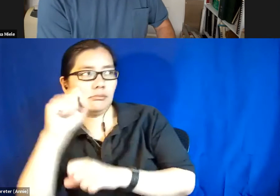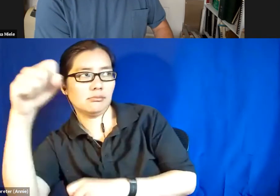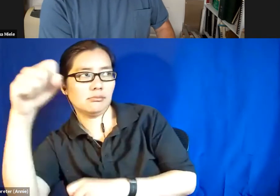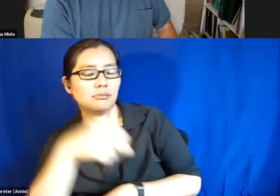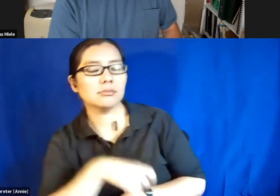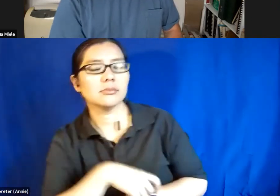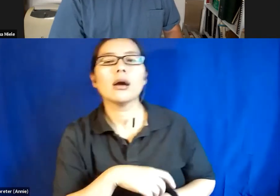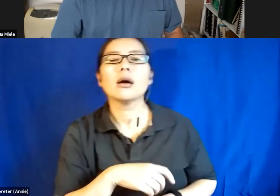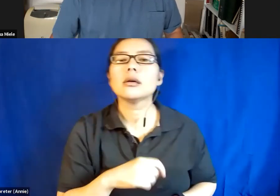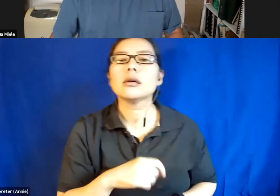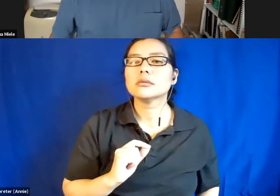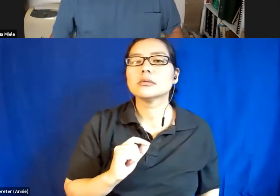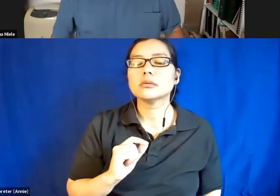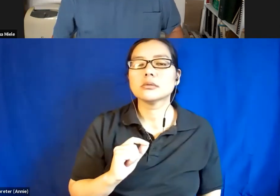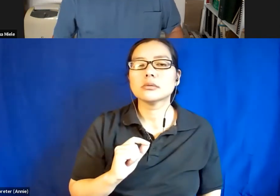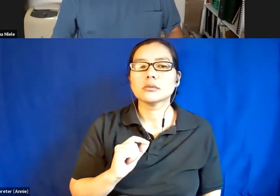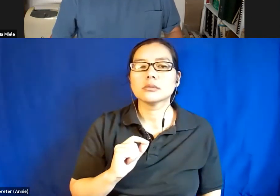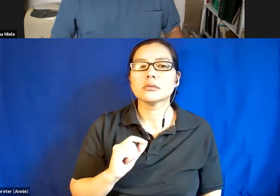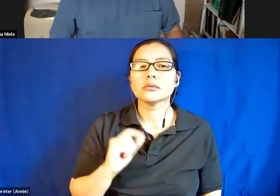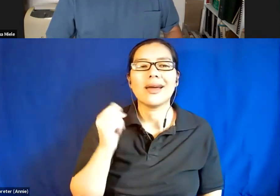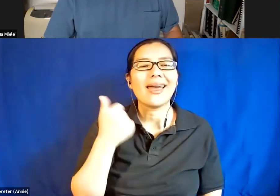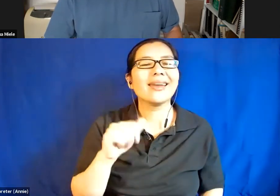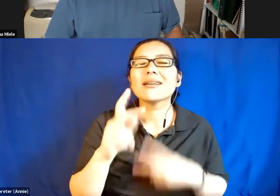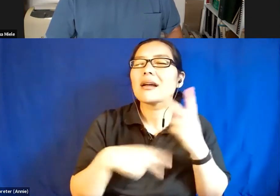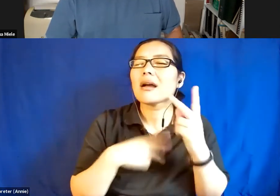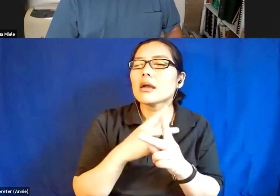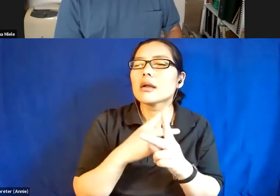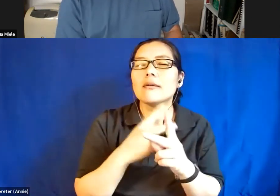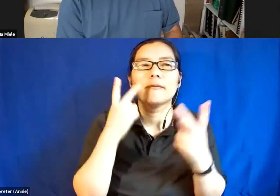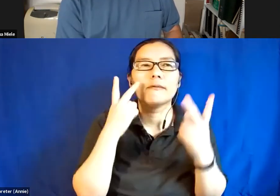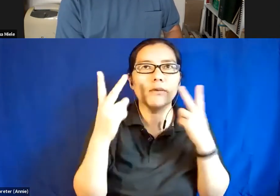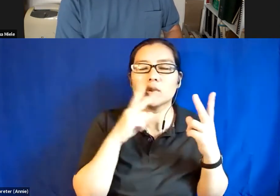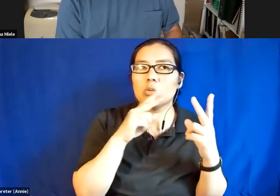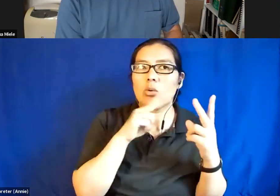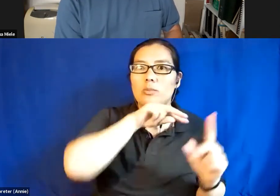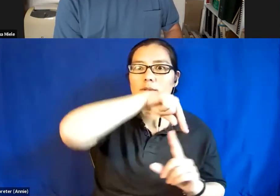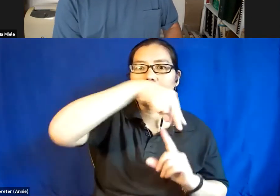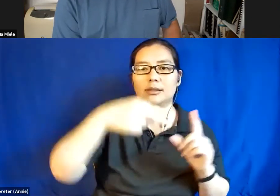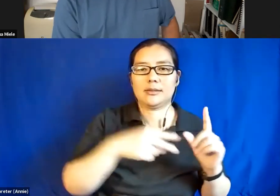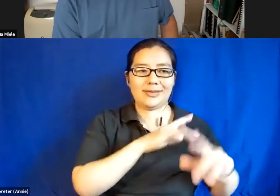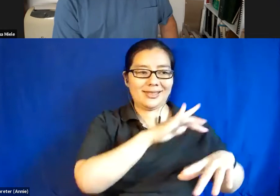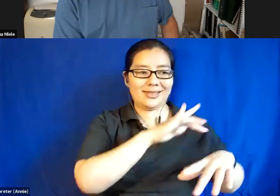Sile O'Modhrain: Absolutely. >>>: Any sort of visual perspective in a tactile representation is just